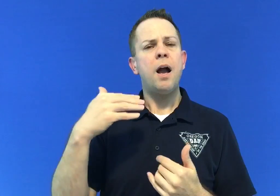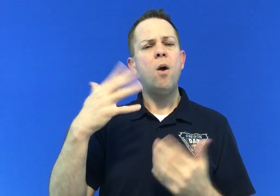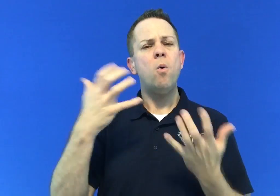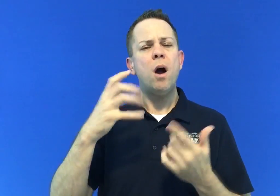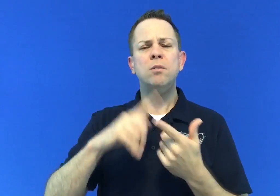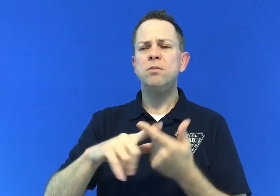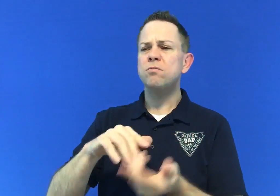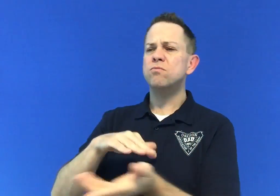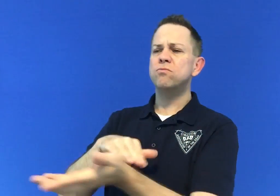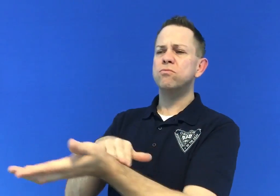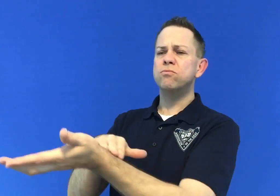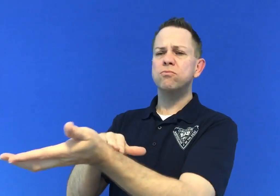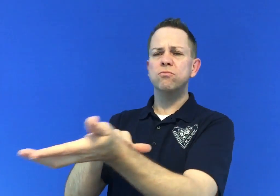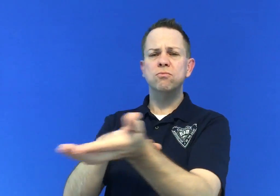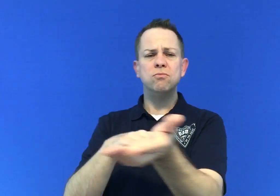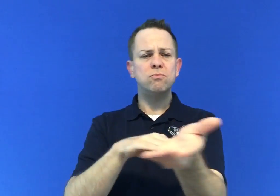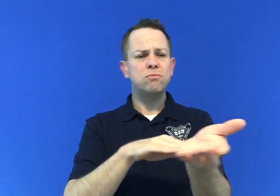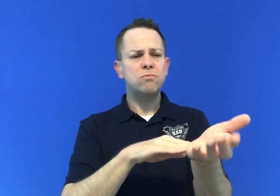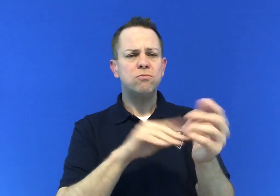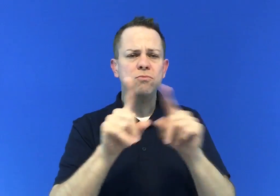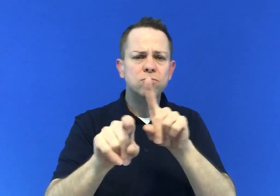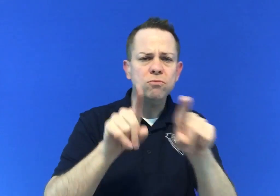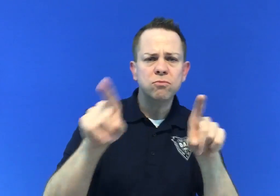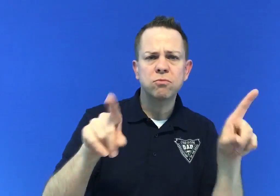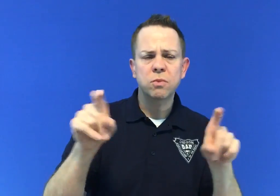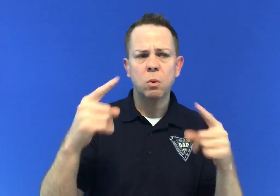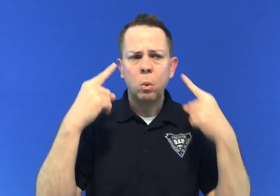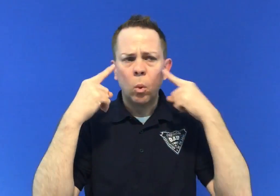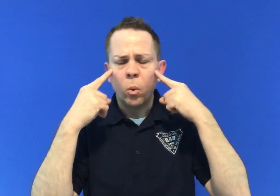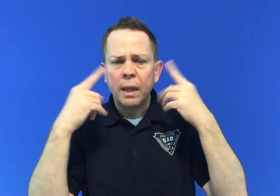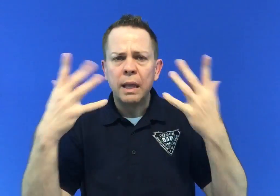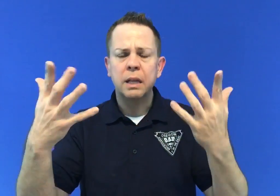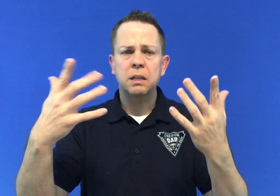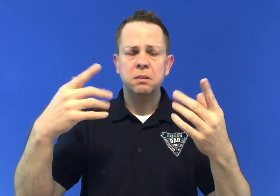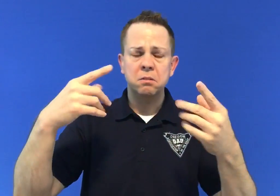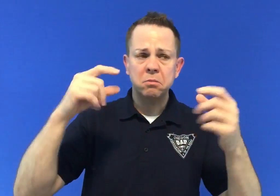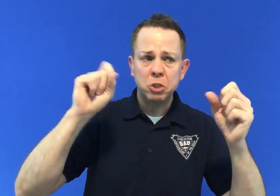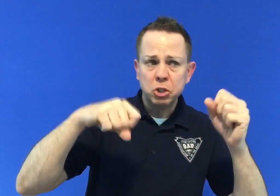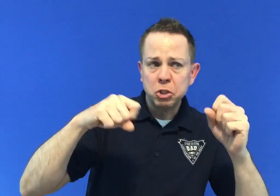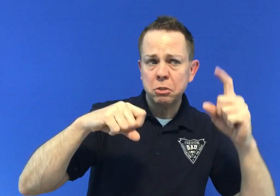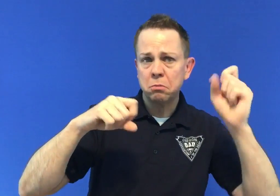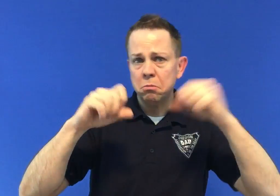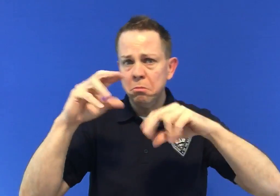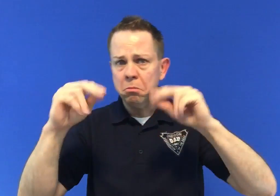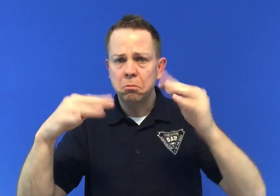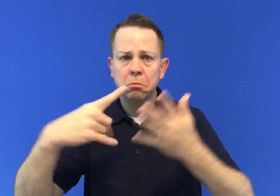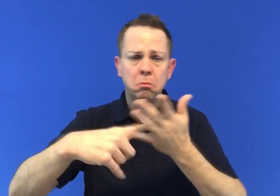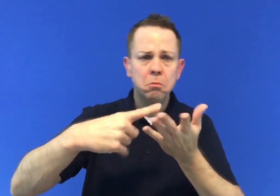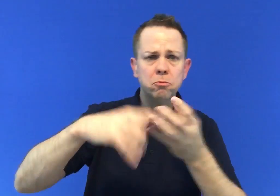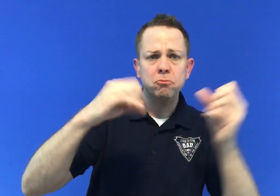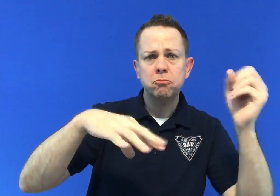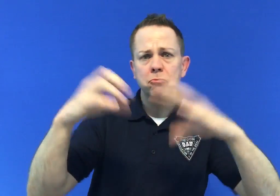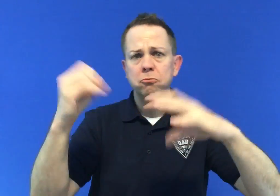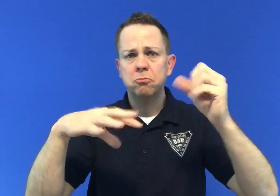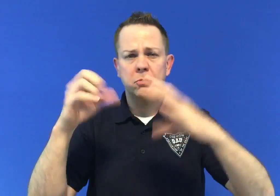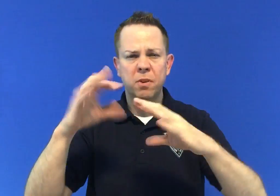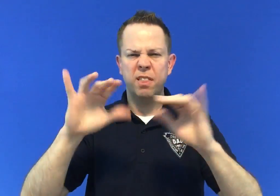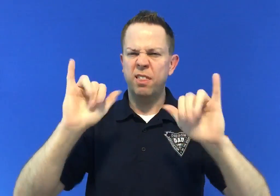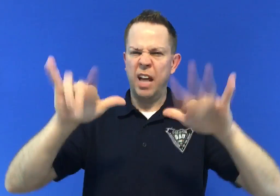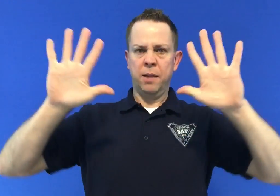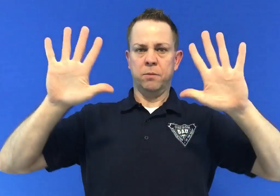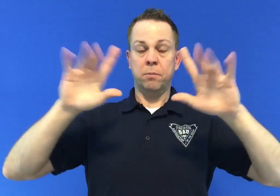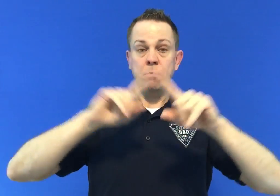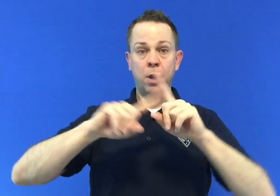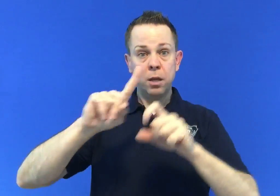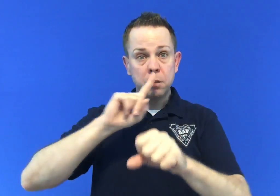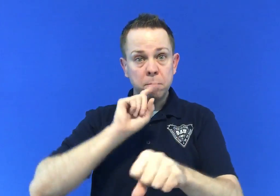We wanted to get a pulse of the board and see what they were planning to do.